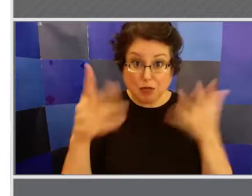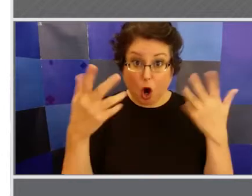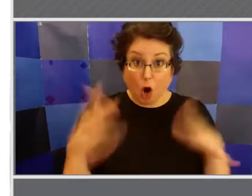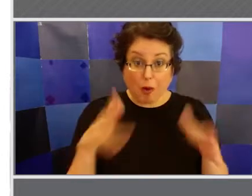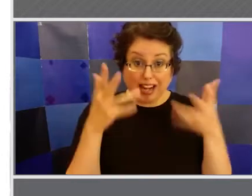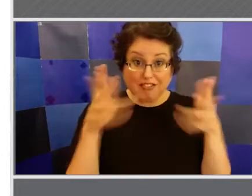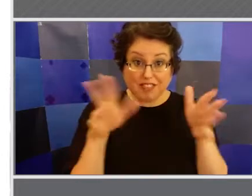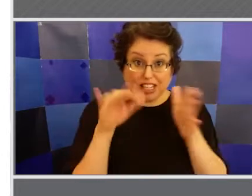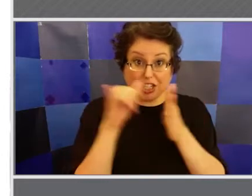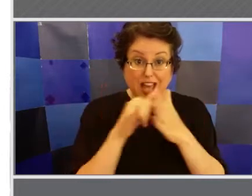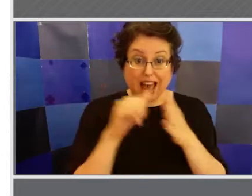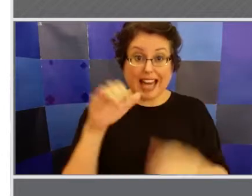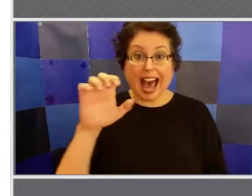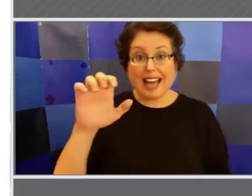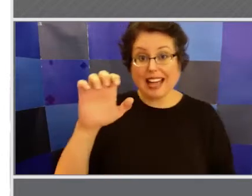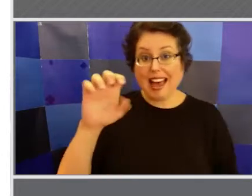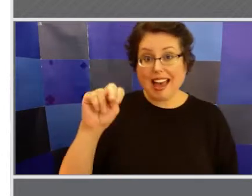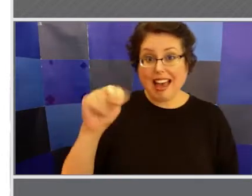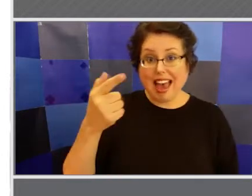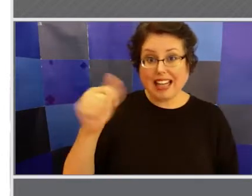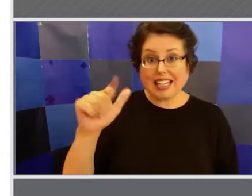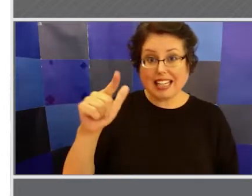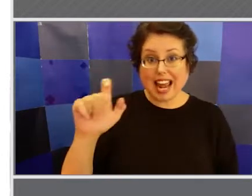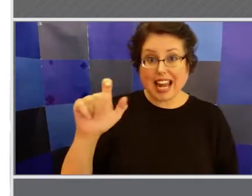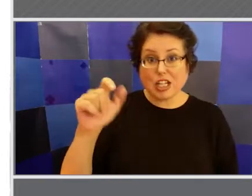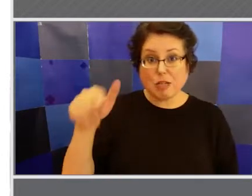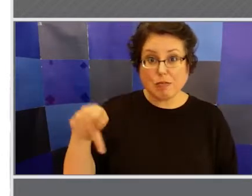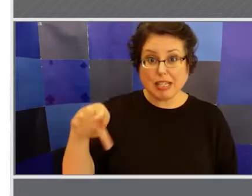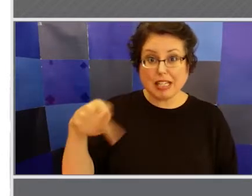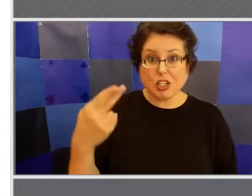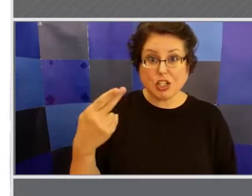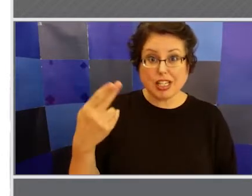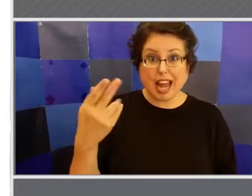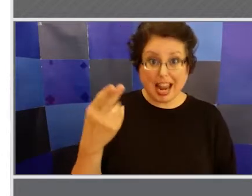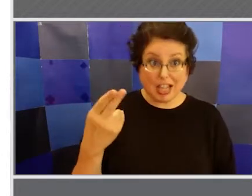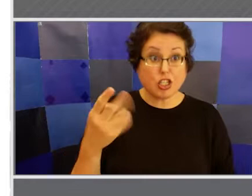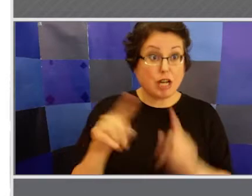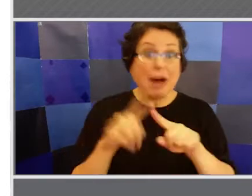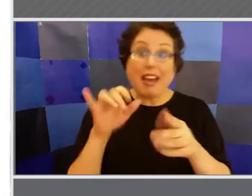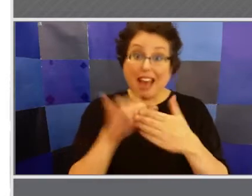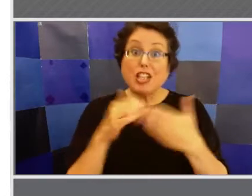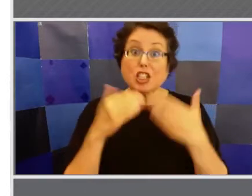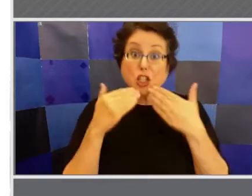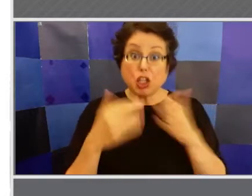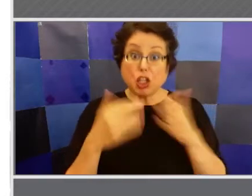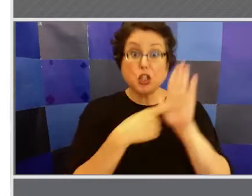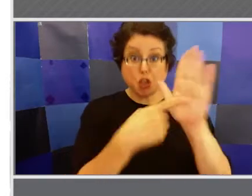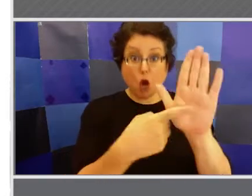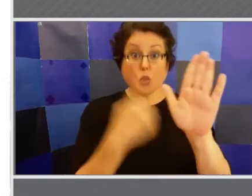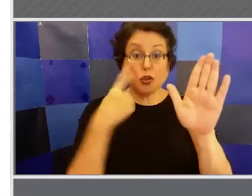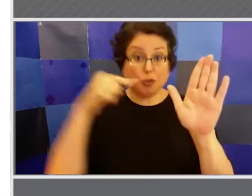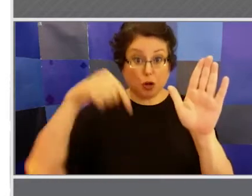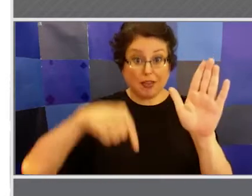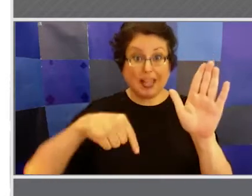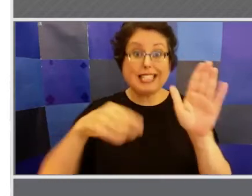if you have, but those are great for showing us exactly what you want or just kind of your larger priorities for the budget, we'll get into some more details on